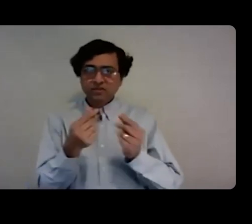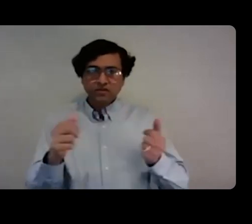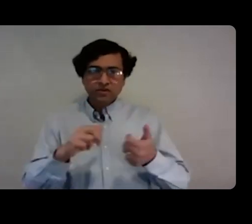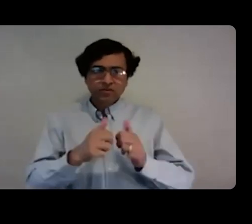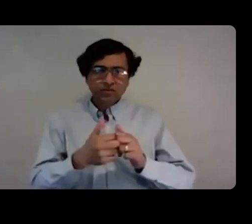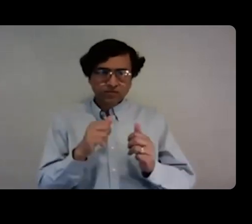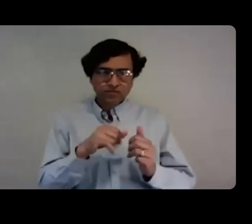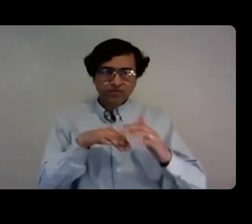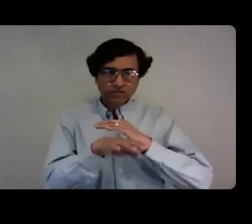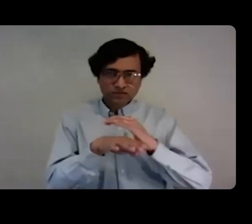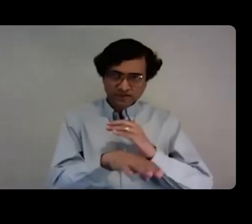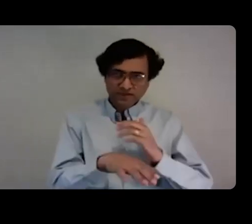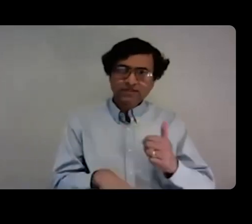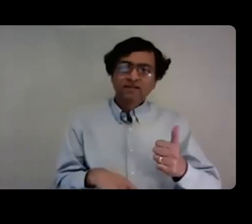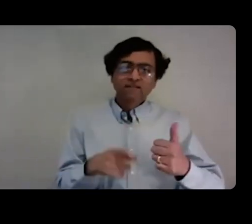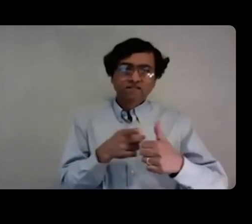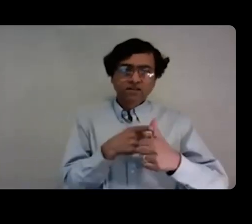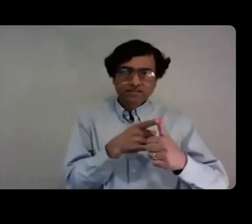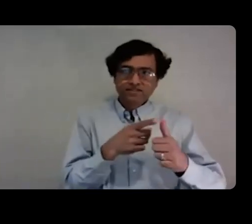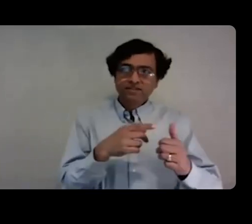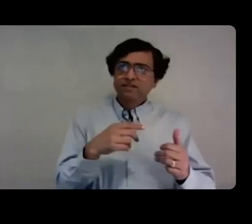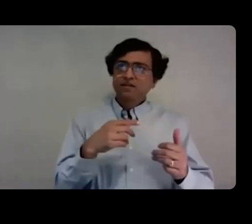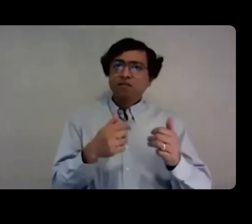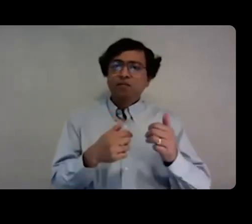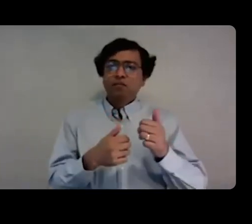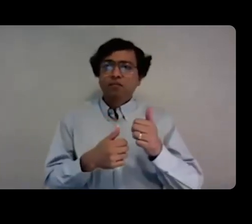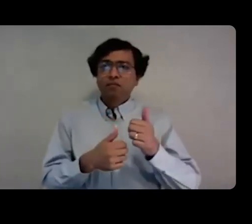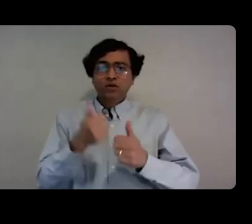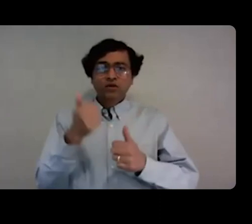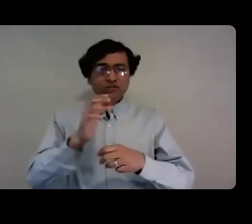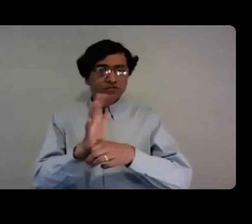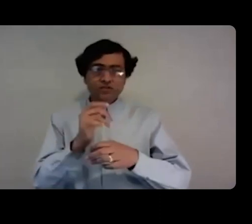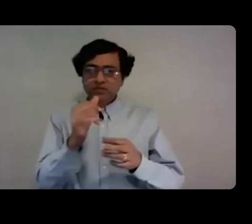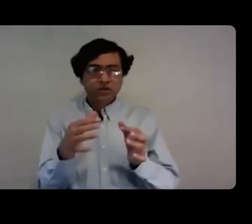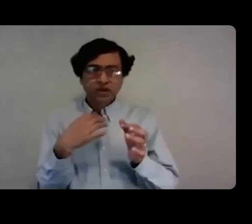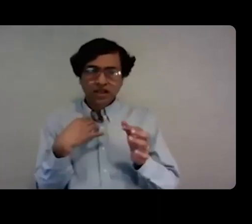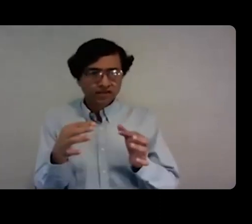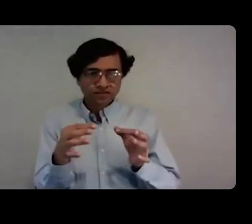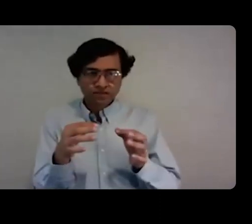Automatic captions are not an automatic solution for accessibility in the classroom.